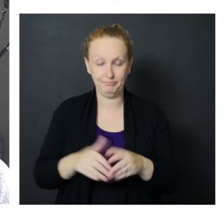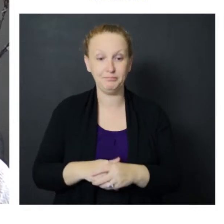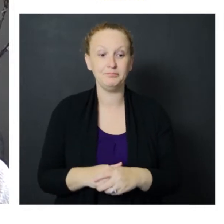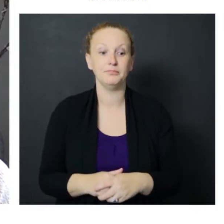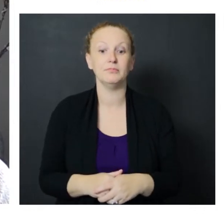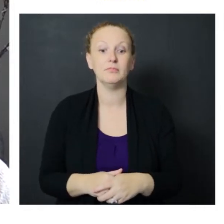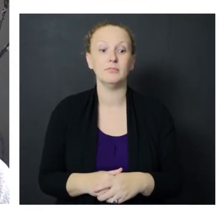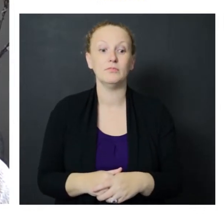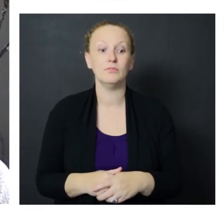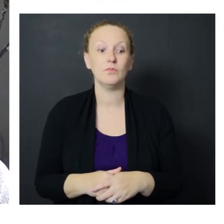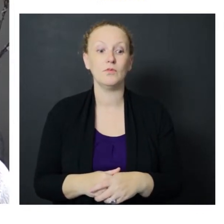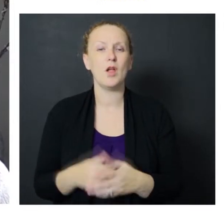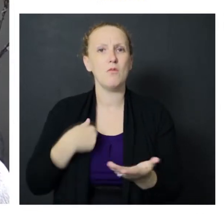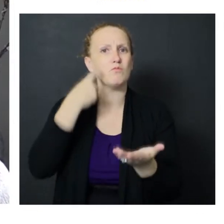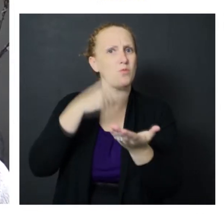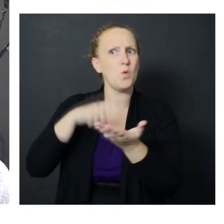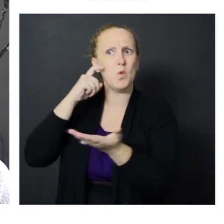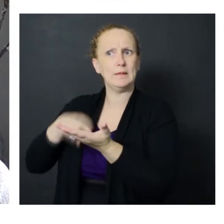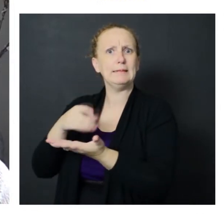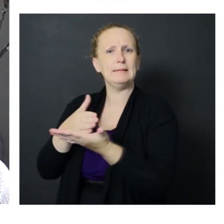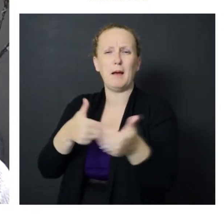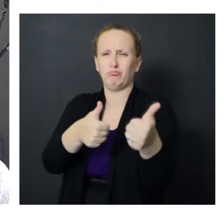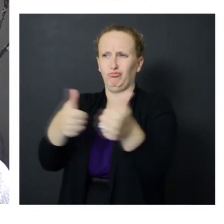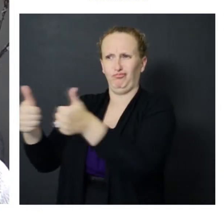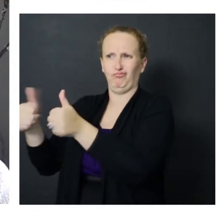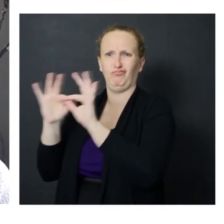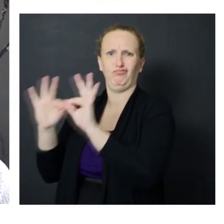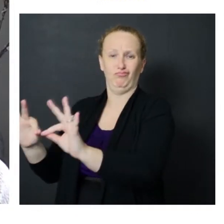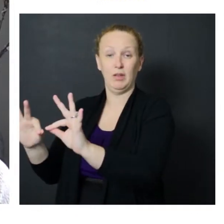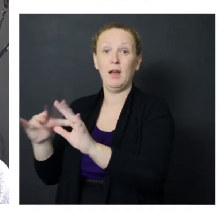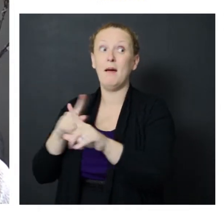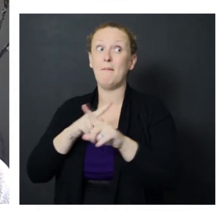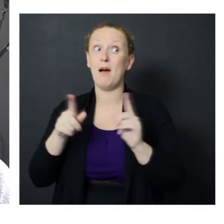that if an organization thought of length healthcare